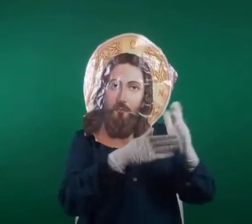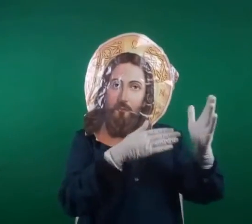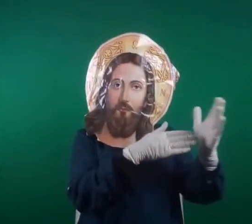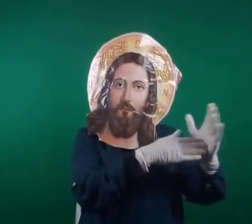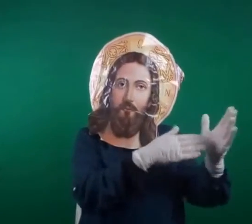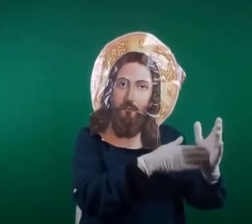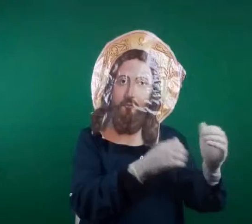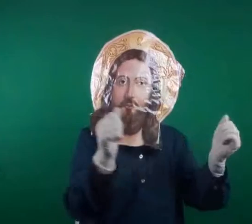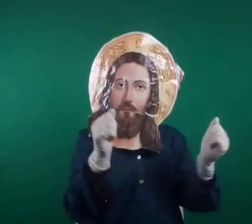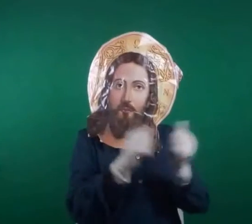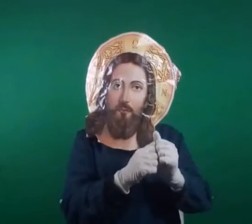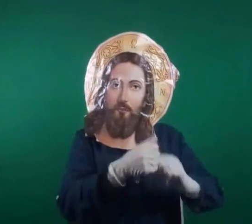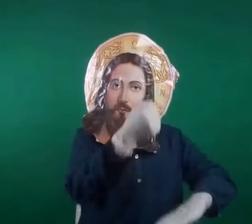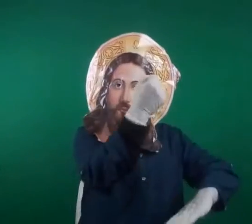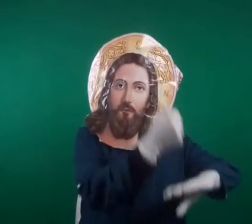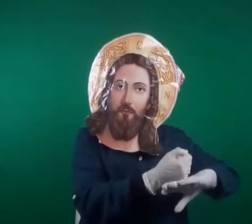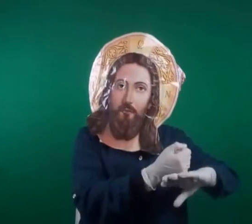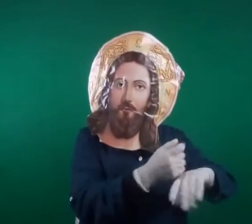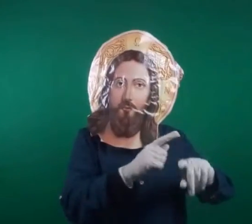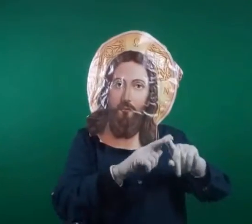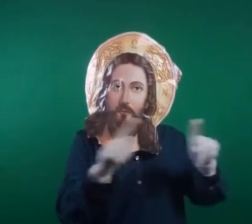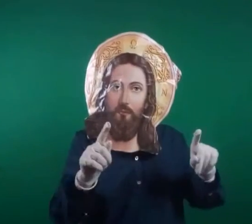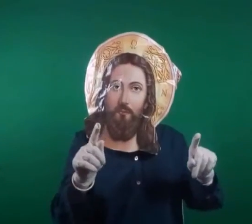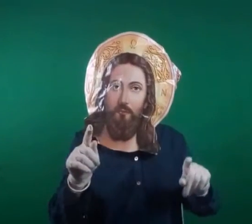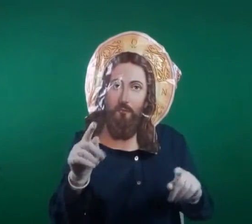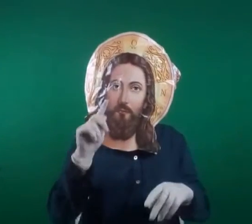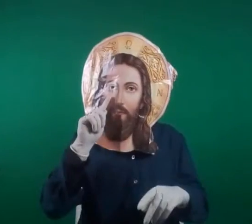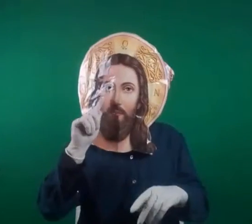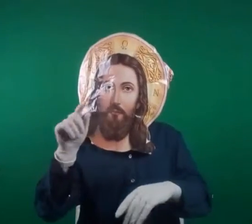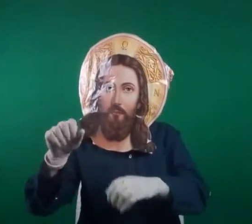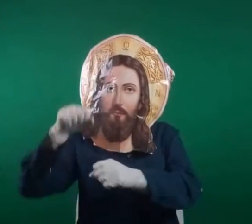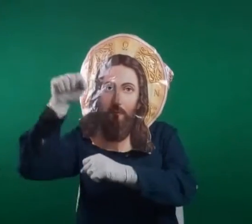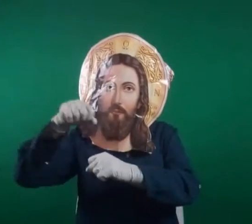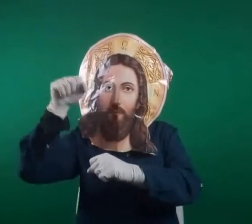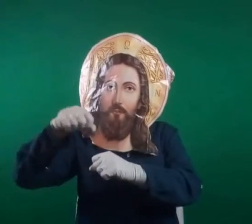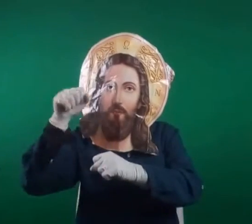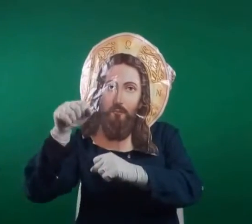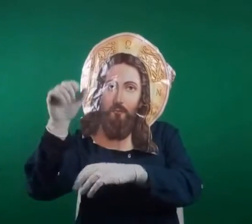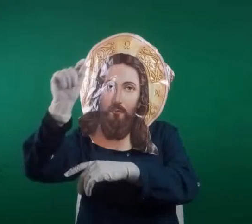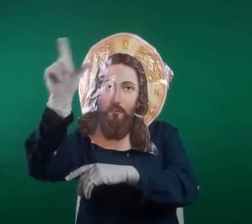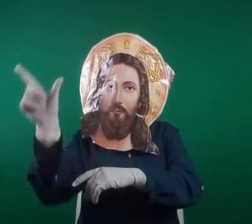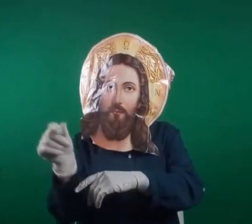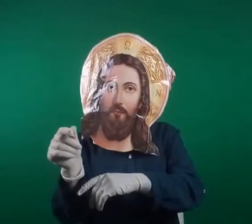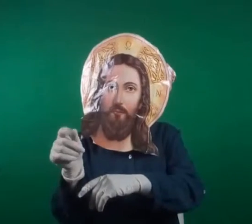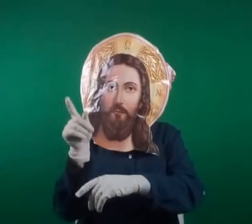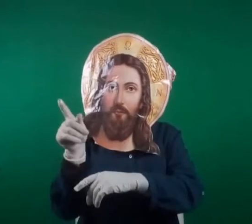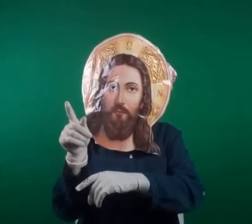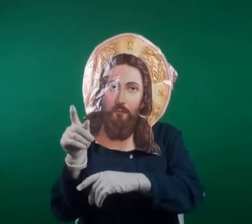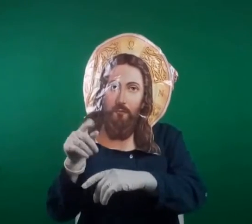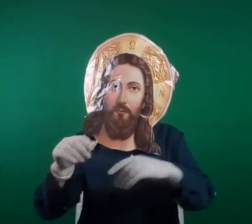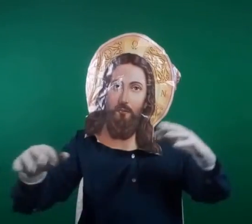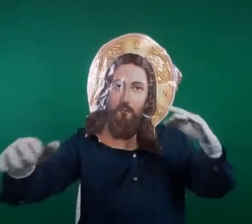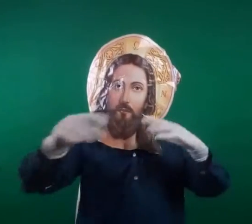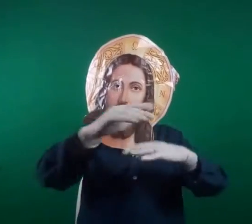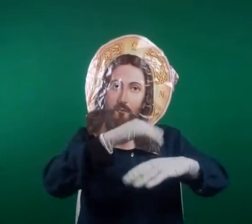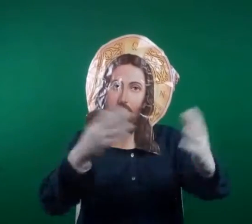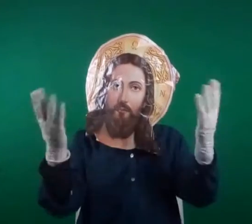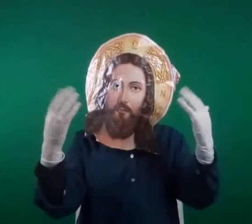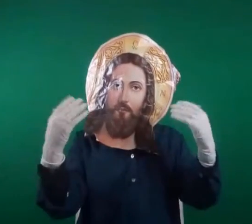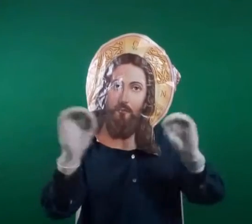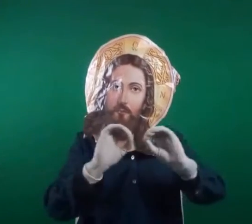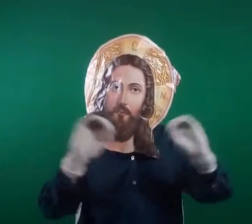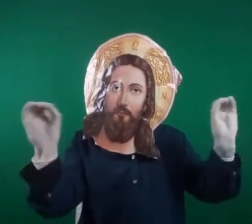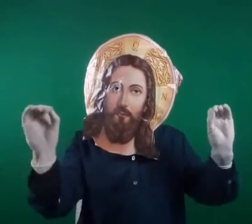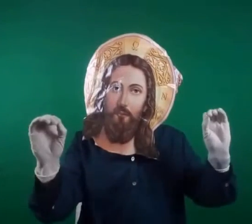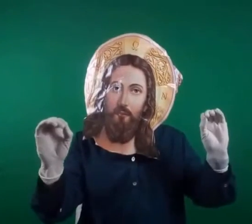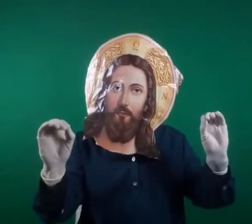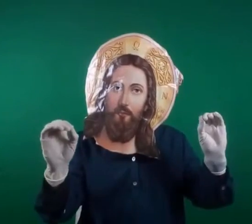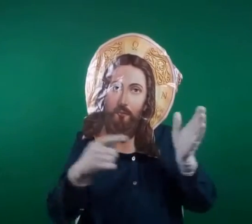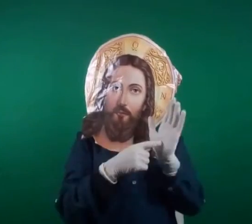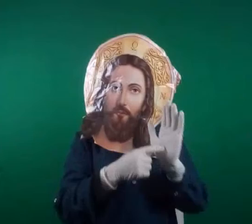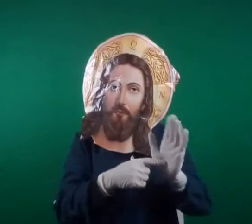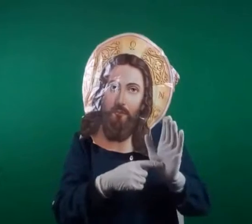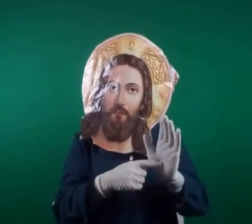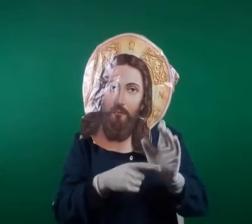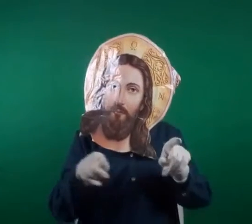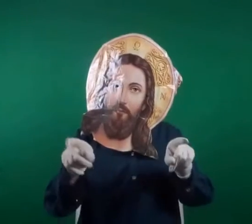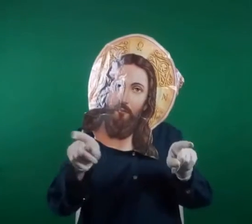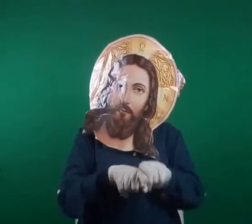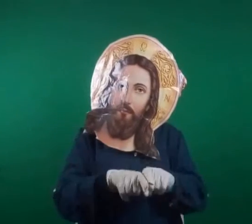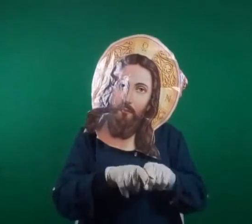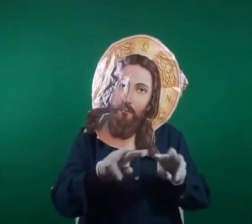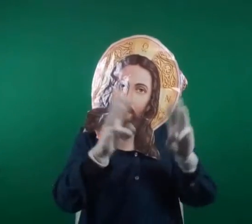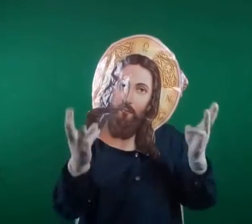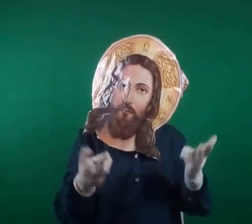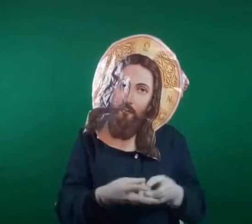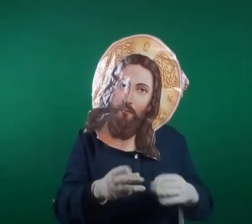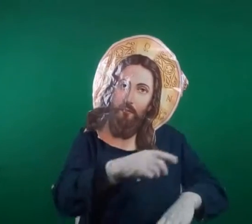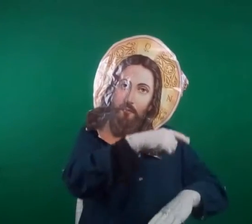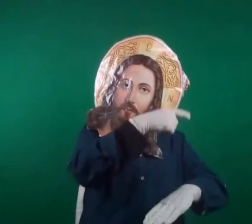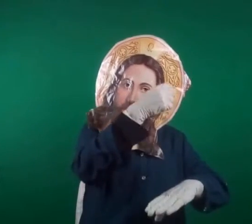yet speeded up film of the moon where there is no atmosphere shows objects following a similar trajectory to the earths gravity and atmosphere.